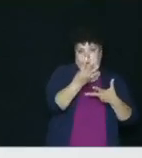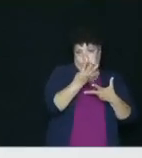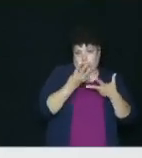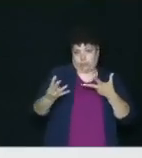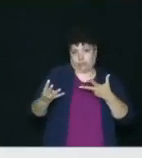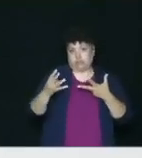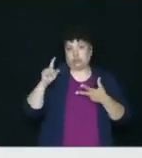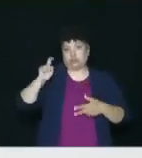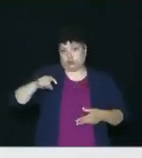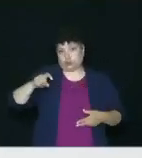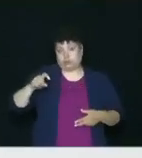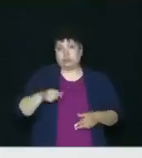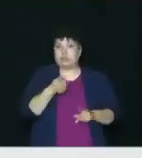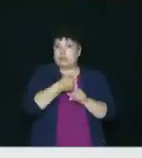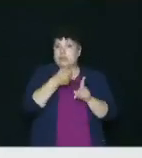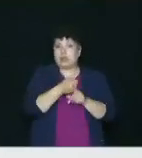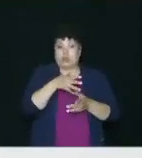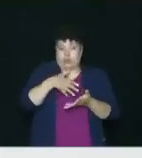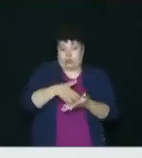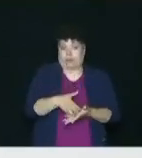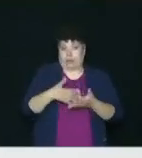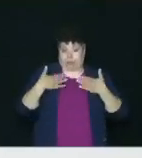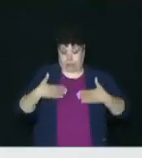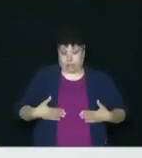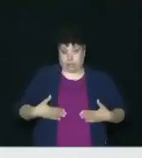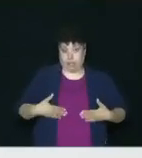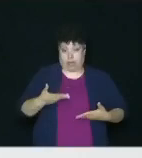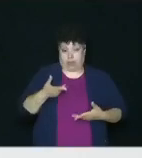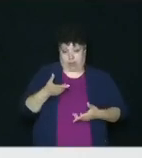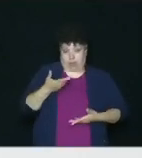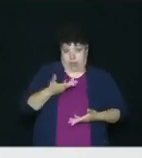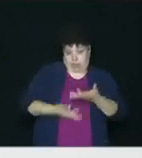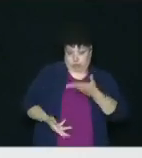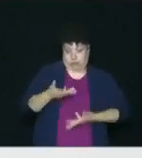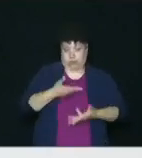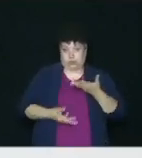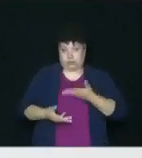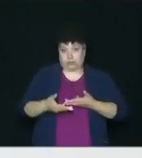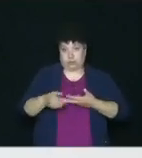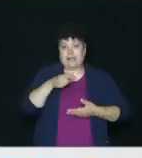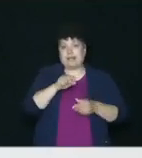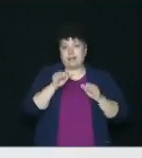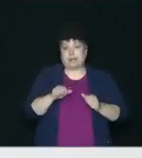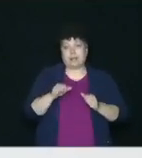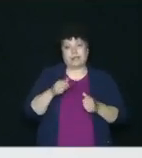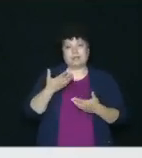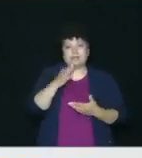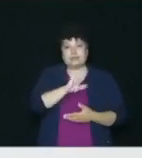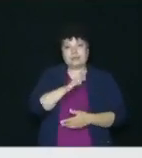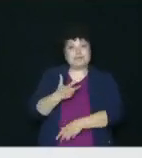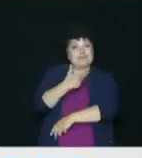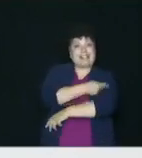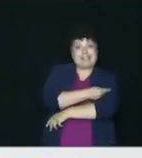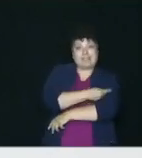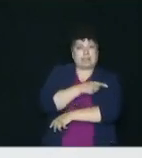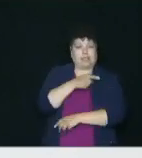WITH AN INTERVAL OF FOUR TO EIGHT WEEKS BETWEEN EACH.